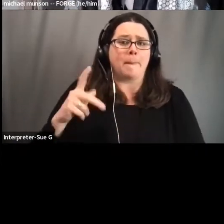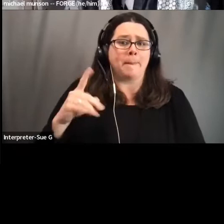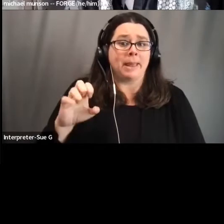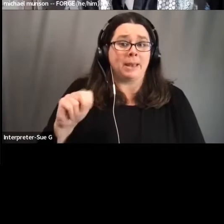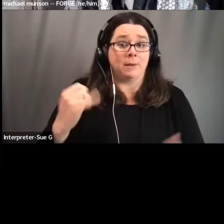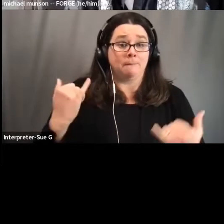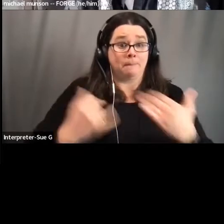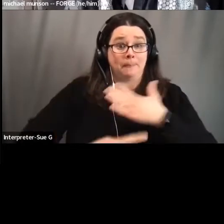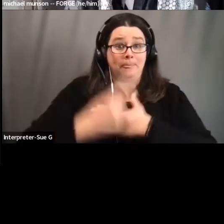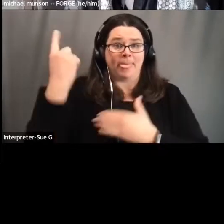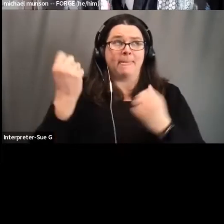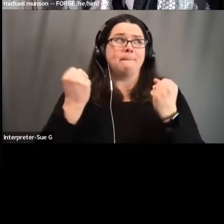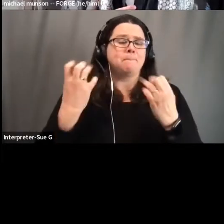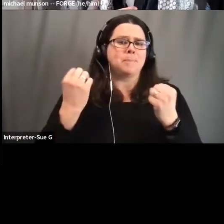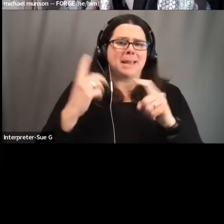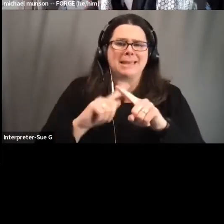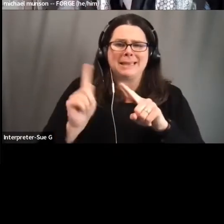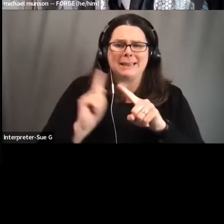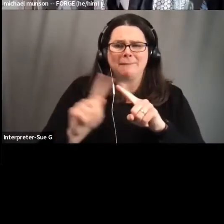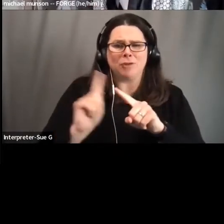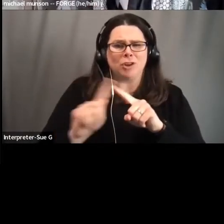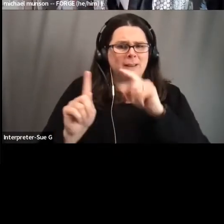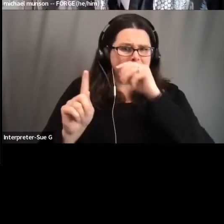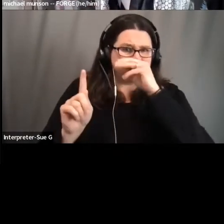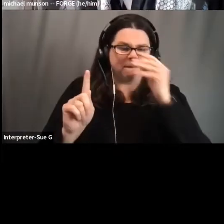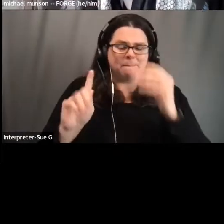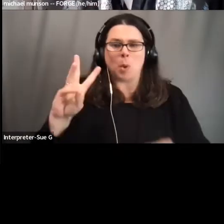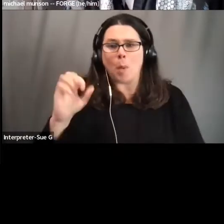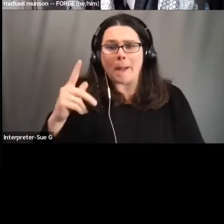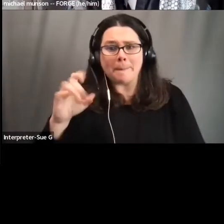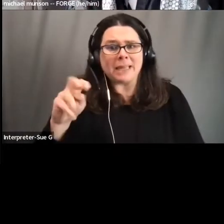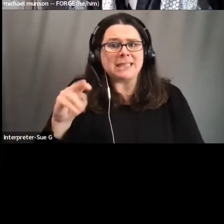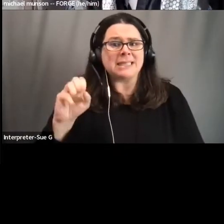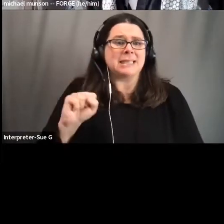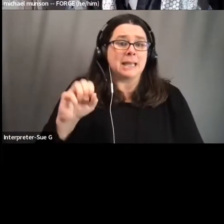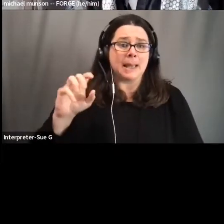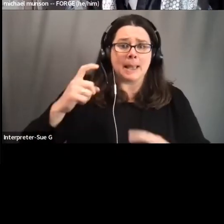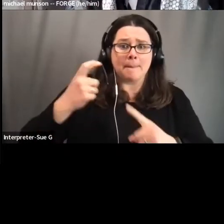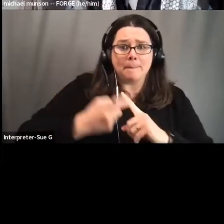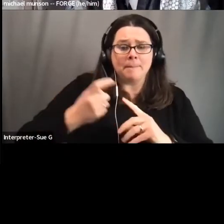with so many screenings for weapons and metals it's kind of surprising that weapons